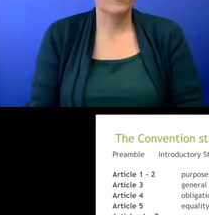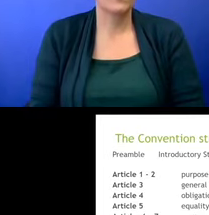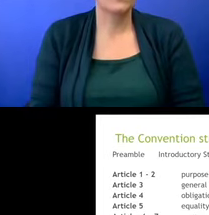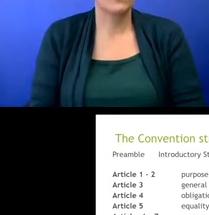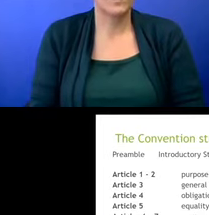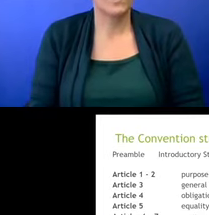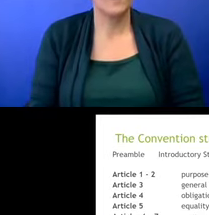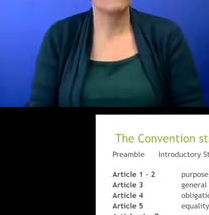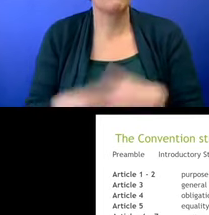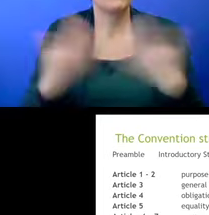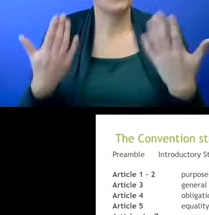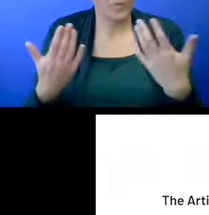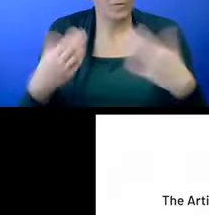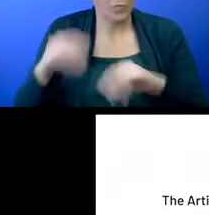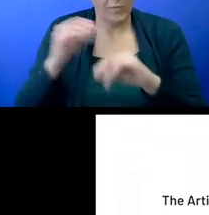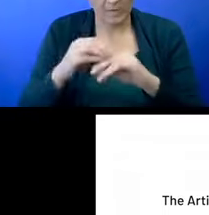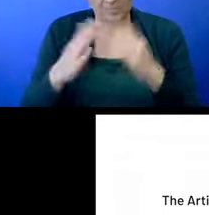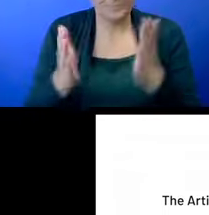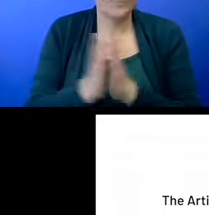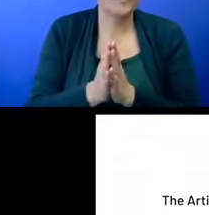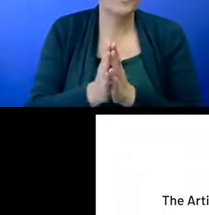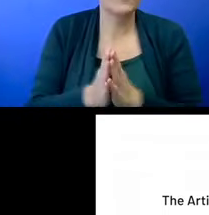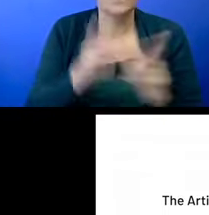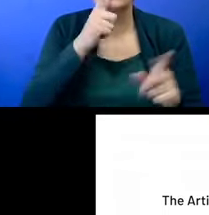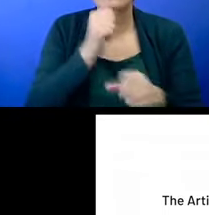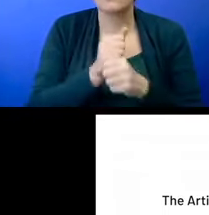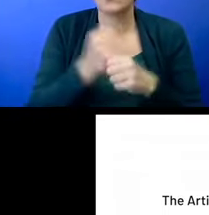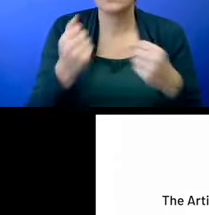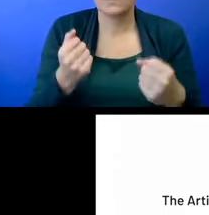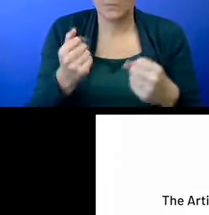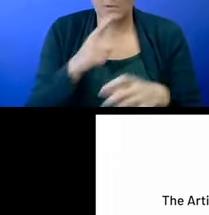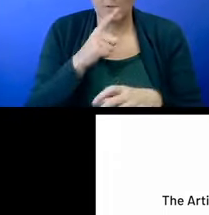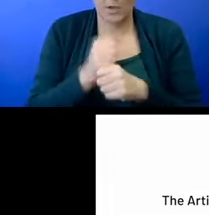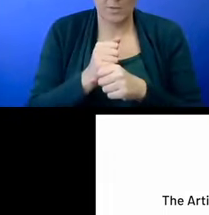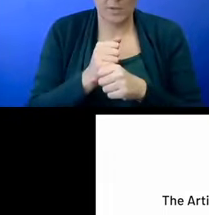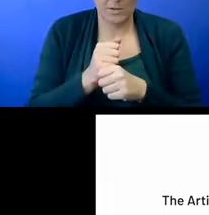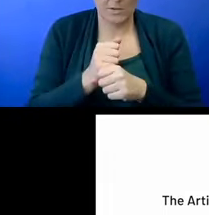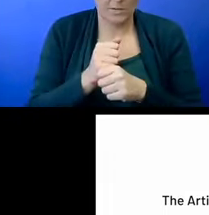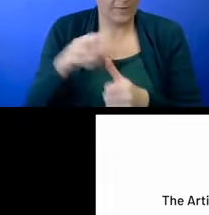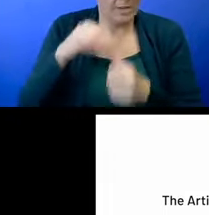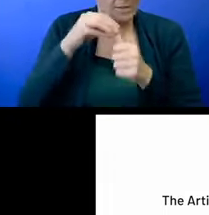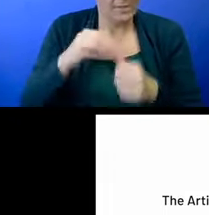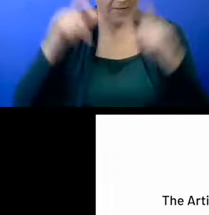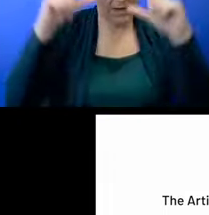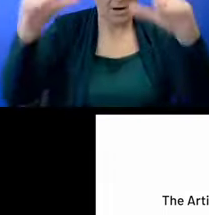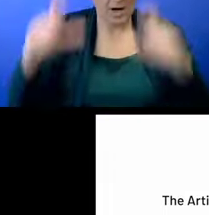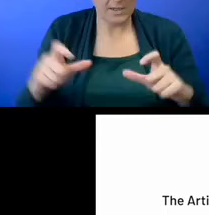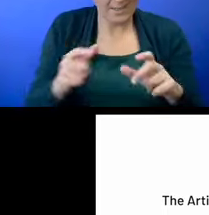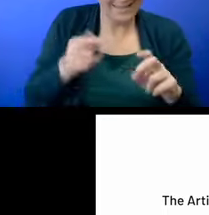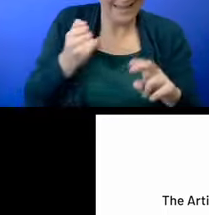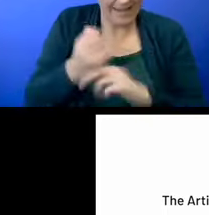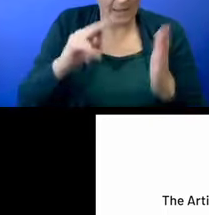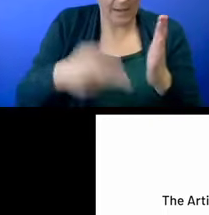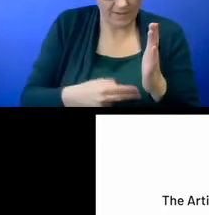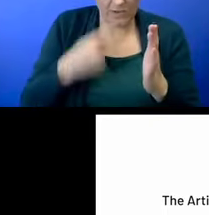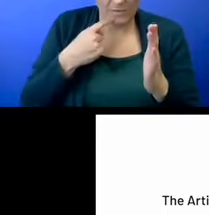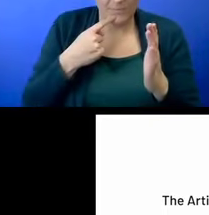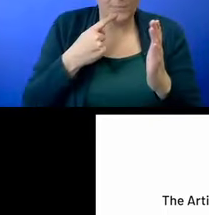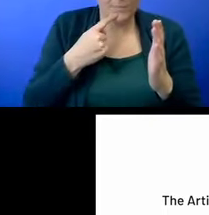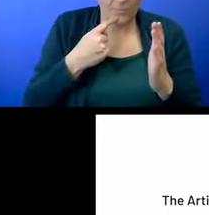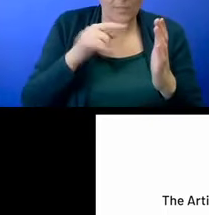Moving on then; we are going to look at specific Articles within the Convention - Articles 10 to 30.